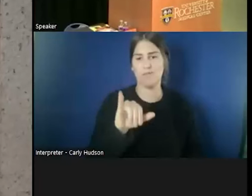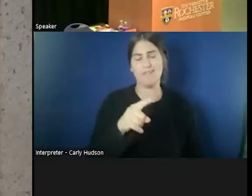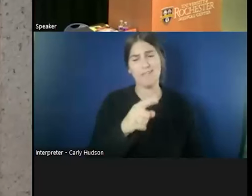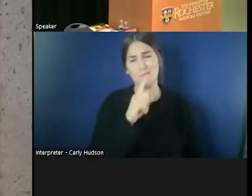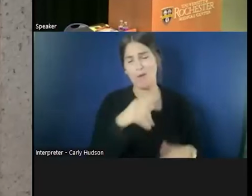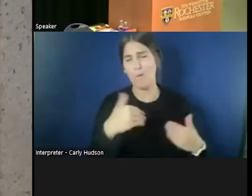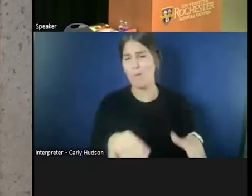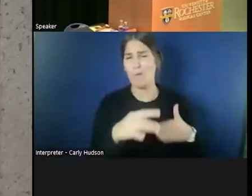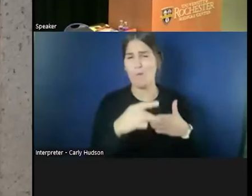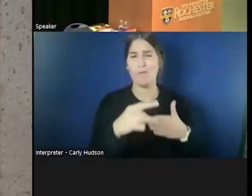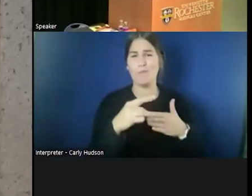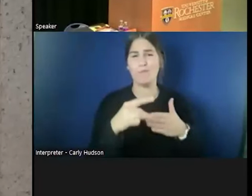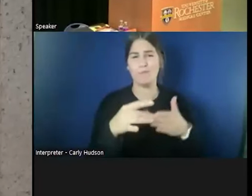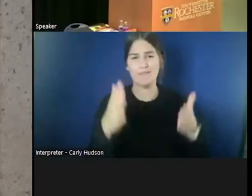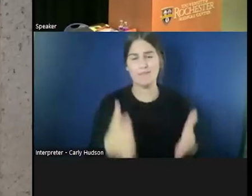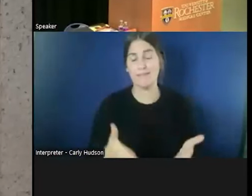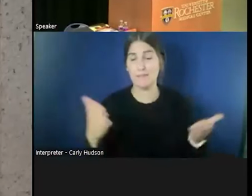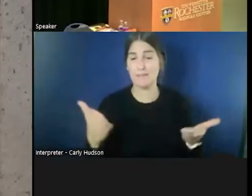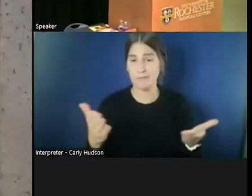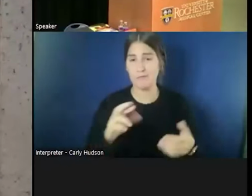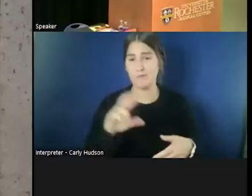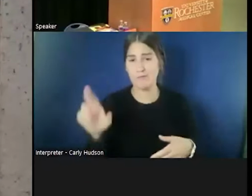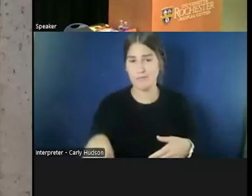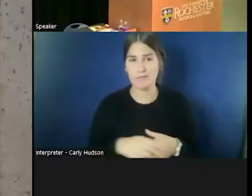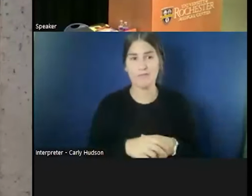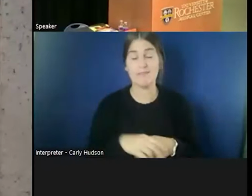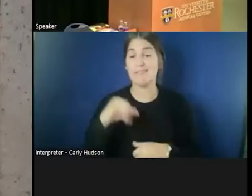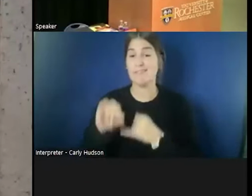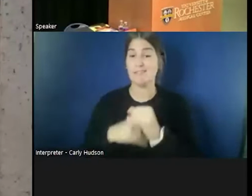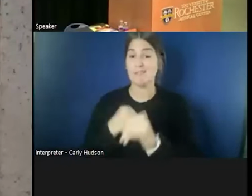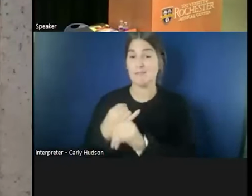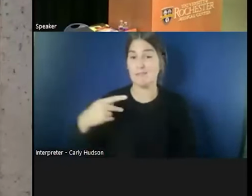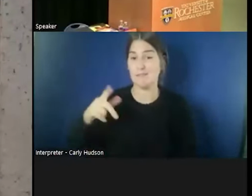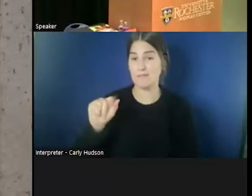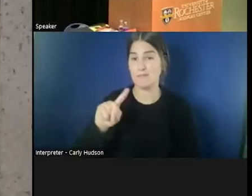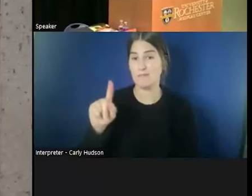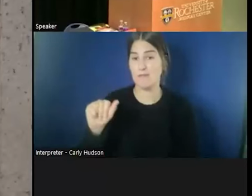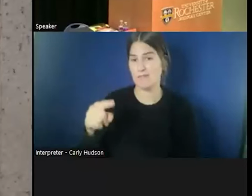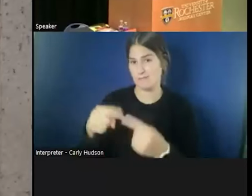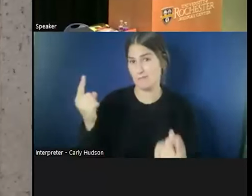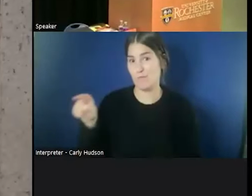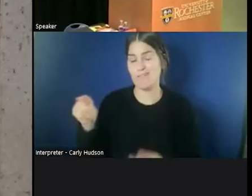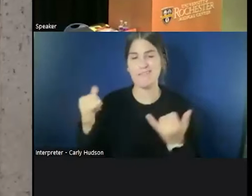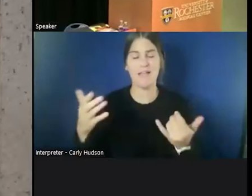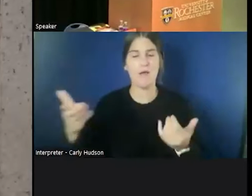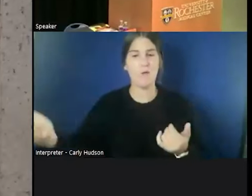um the International Plaza which is across from my office is now a welcoming venue that invites